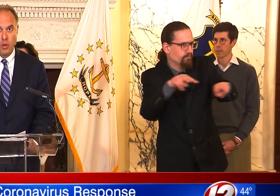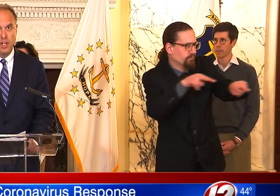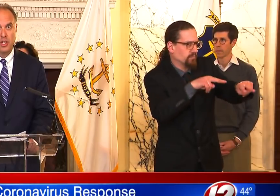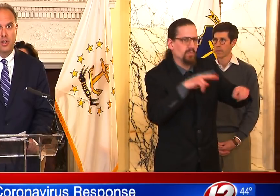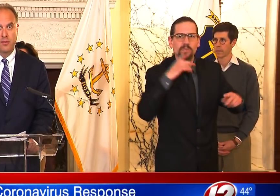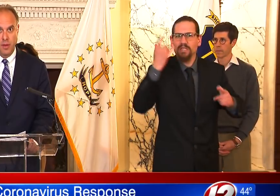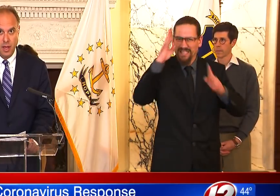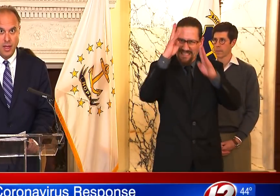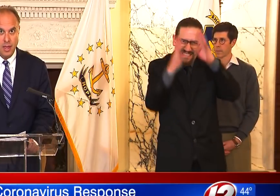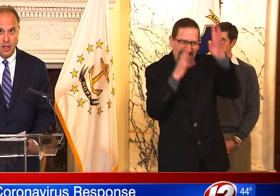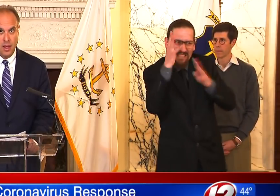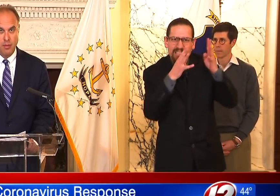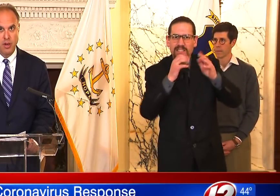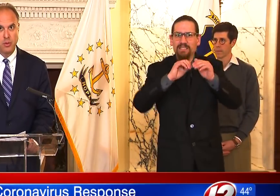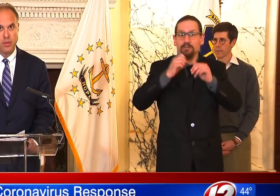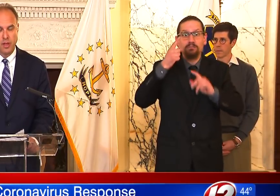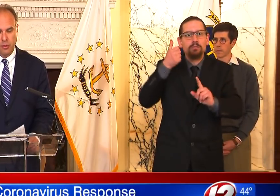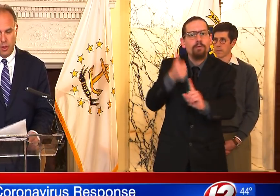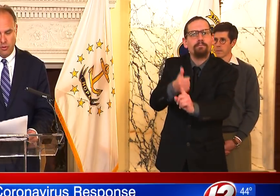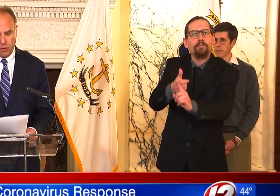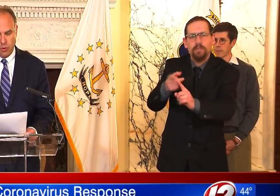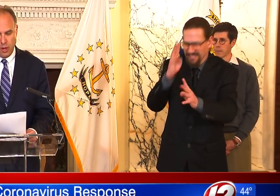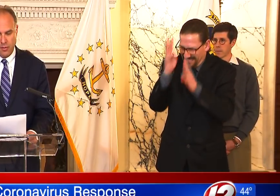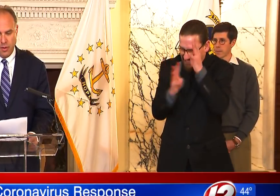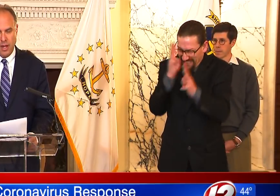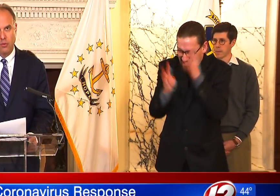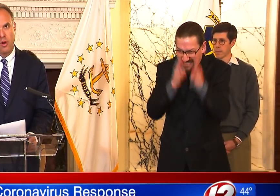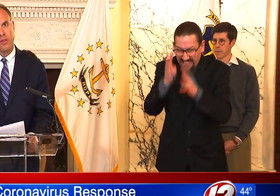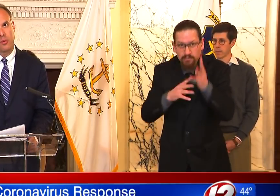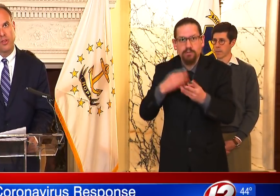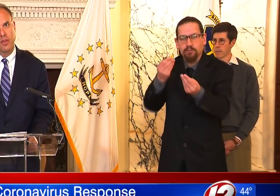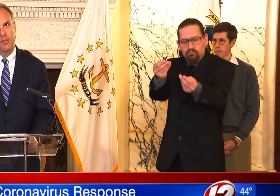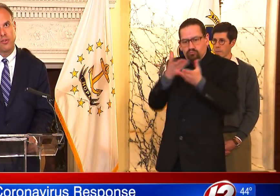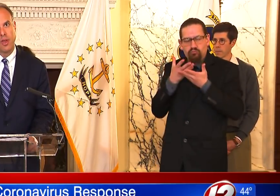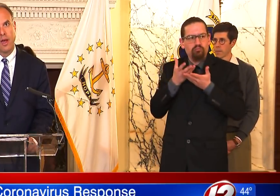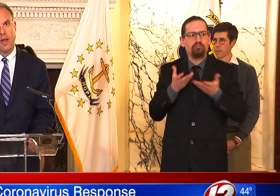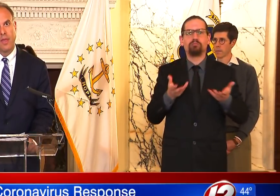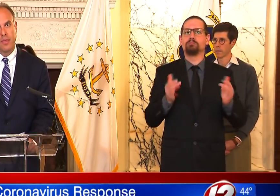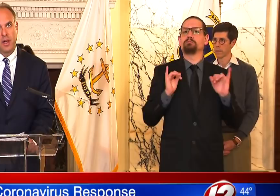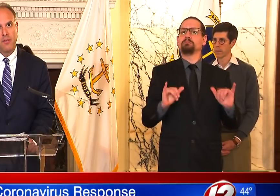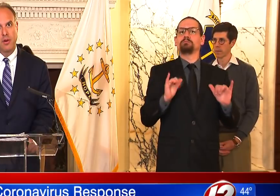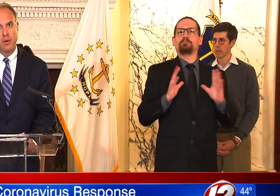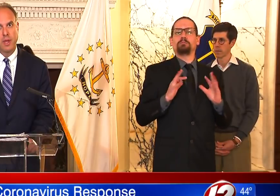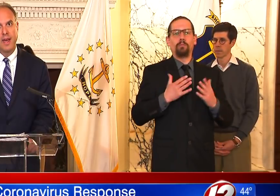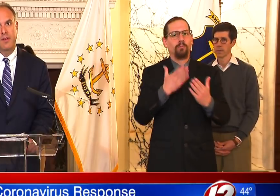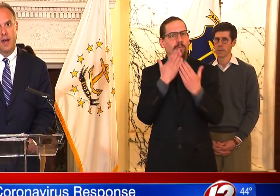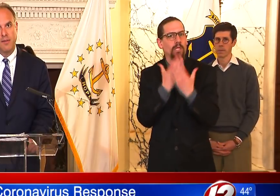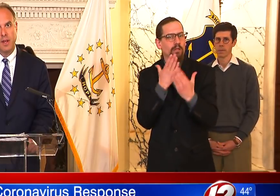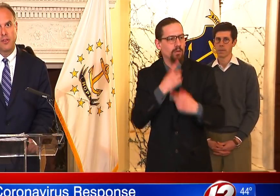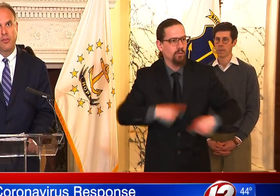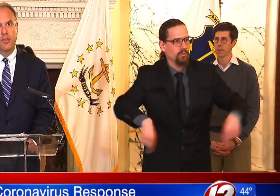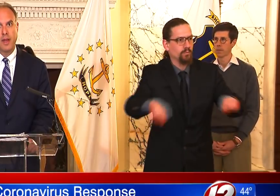MANUFACTURING ASSOCIATION AND ASSOCIATES LIKE POLARIS, THAT YOU ALL HAVE BEEN DOING -- OF YOUR INITIATIVE IN COLLABORATION